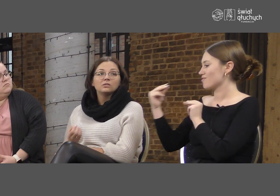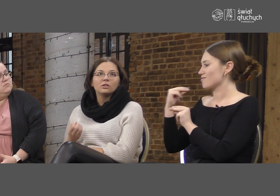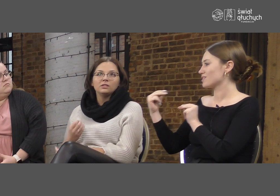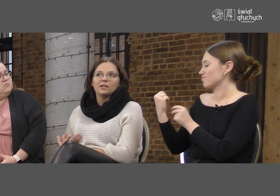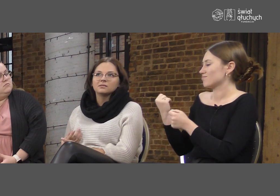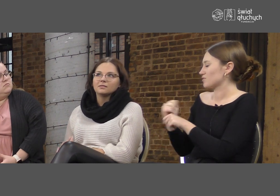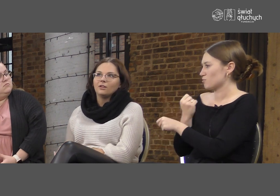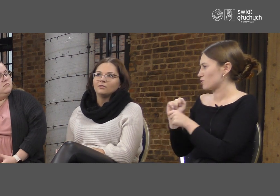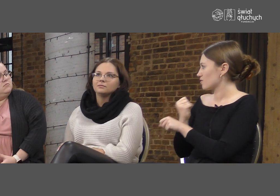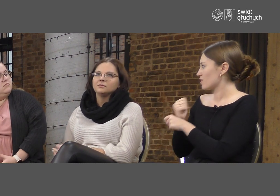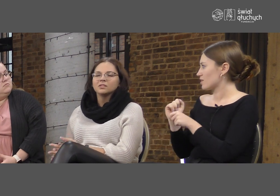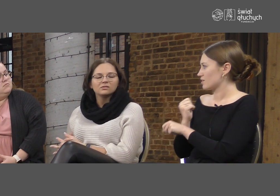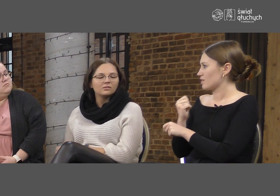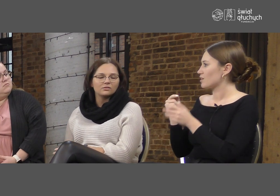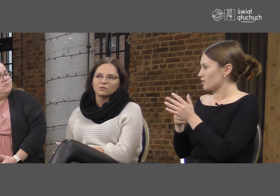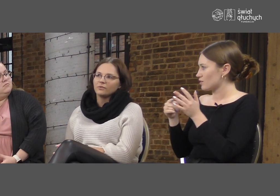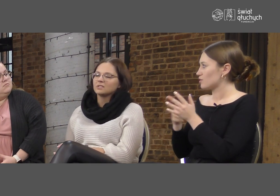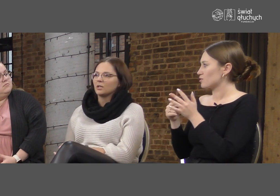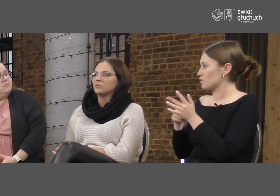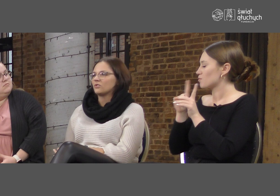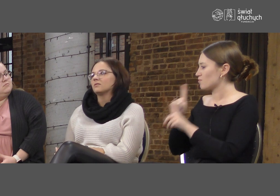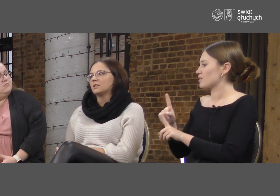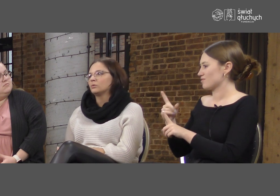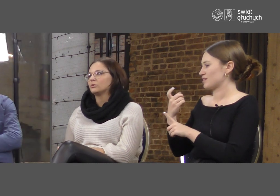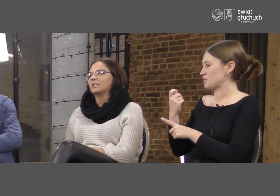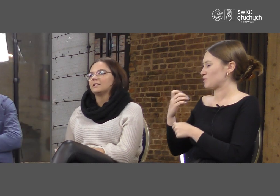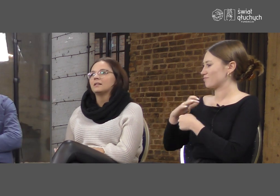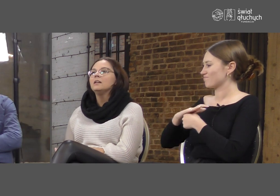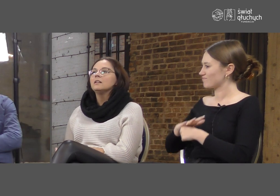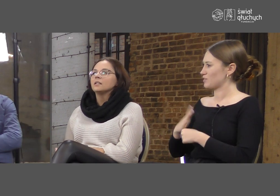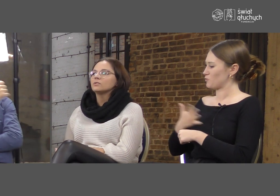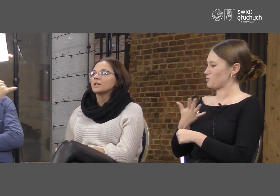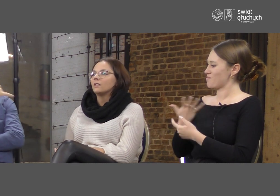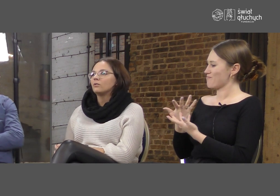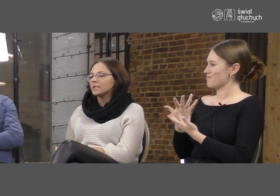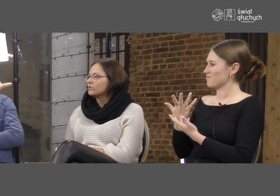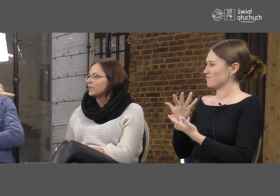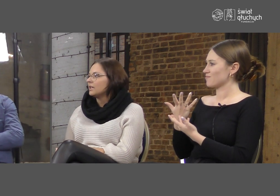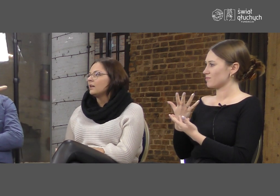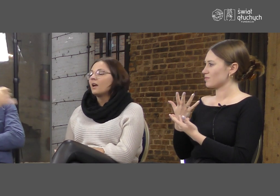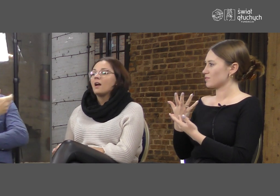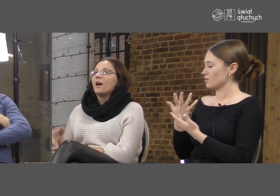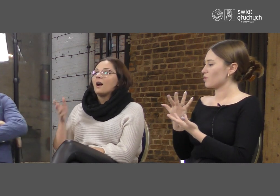Well, it is, frankly, such a humiliating feeling, it's such a restriction ... [Eugene]: Can't you talk on the phone? And you see... barrier.